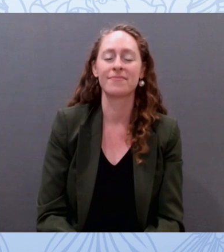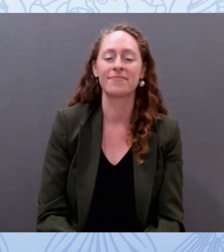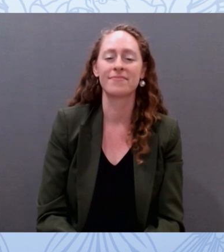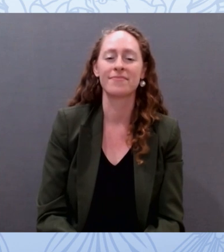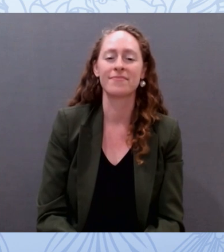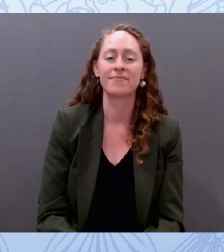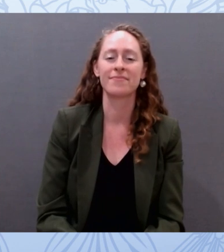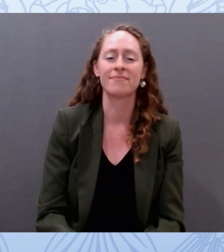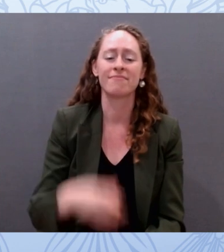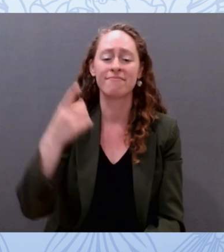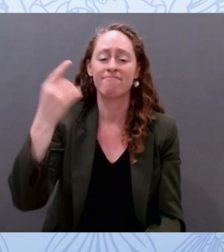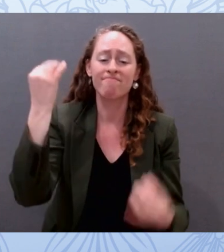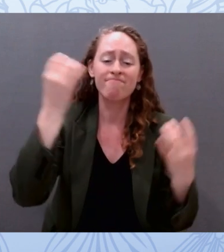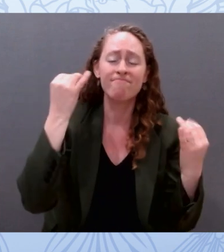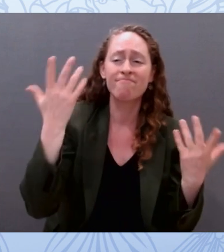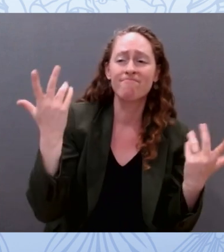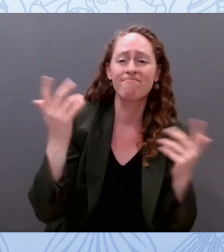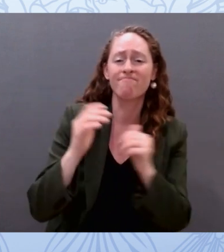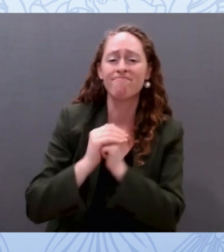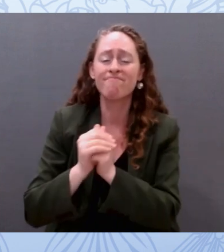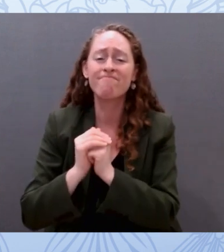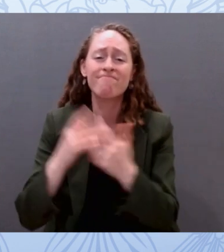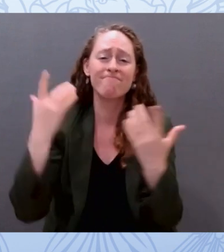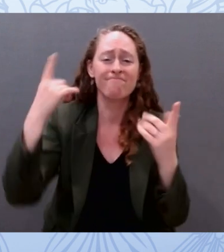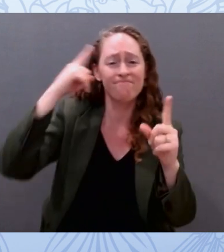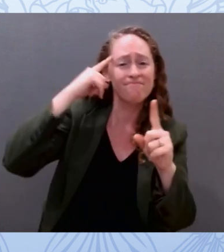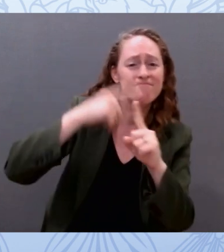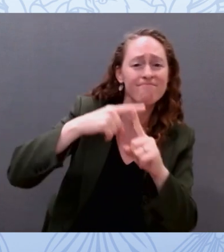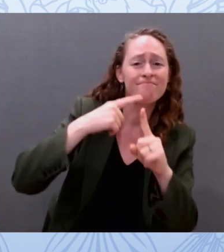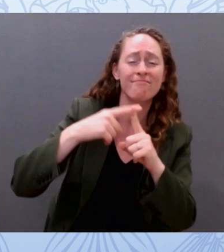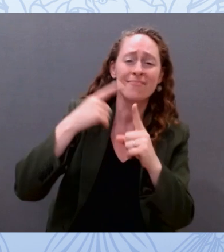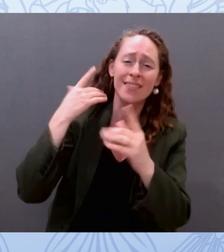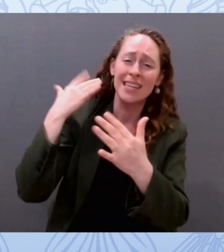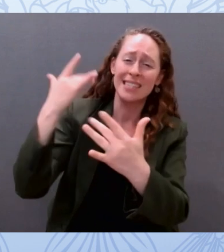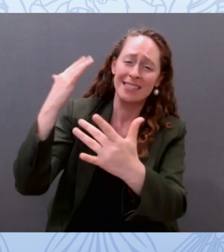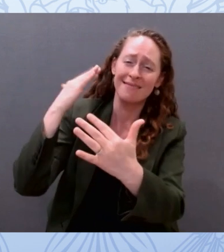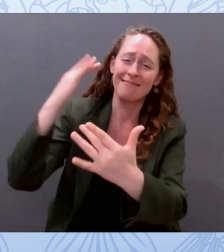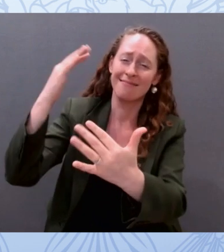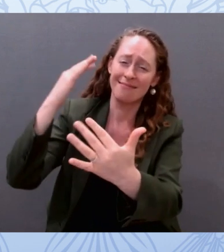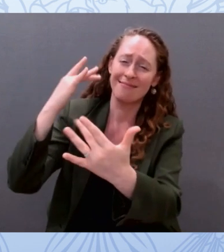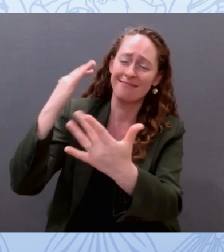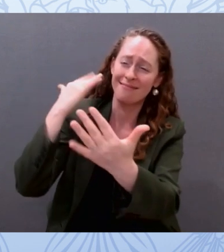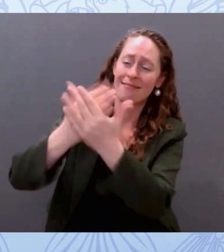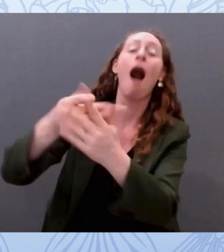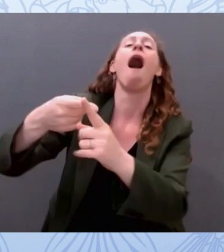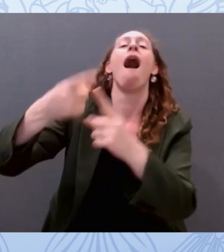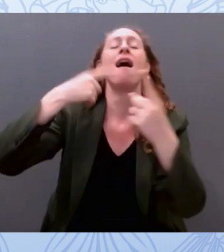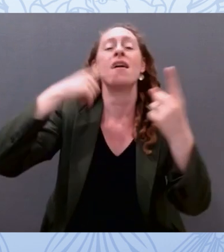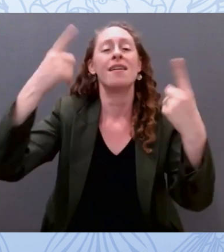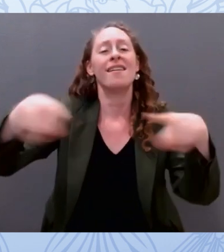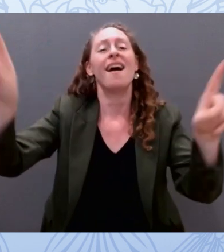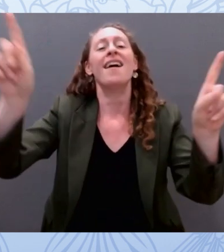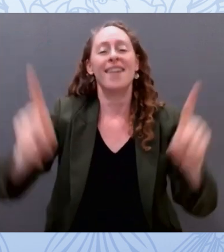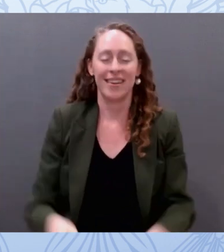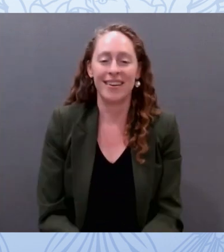You're from catching up on chapters in line at the grocery store, from flash cards on the bus across town